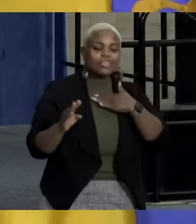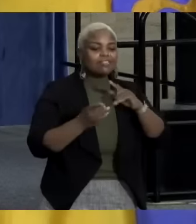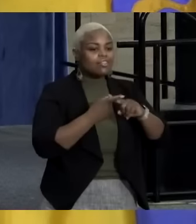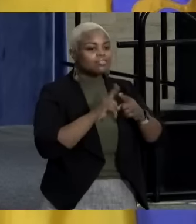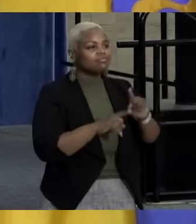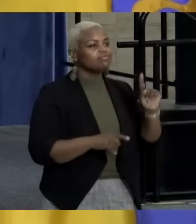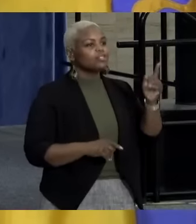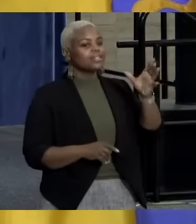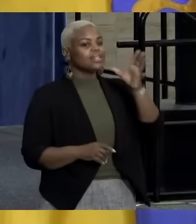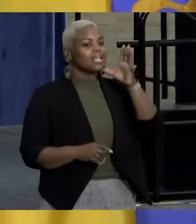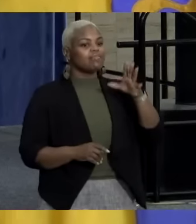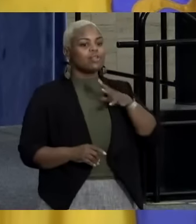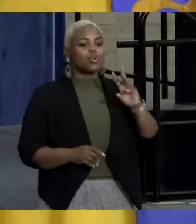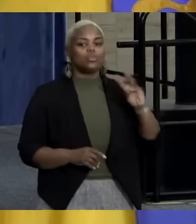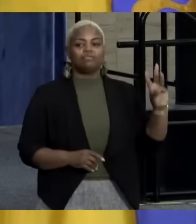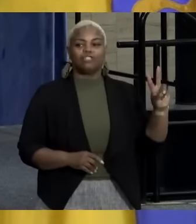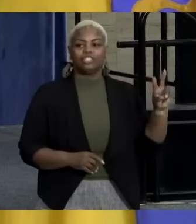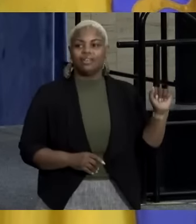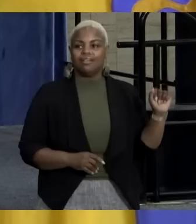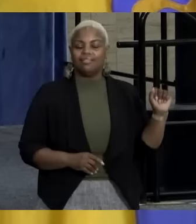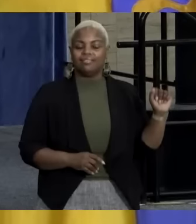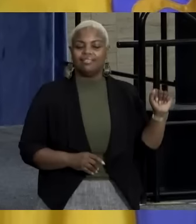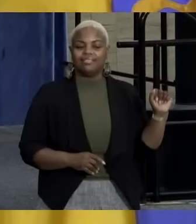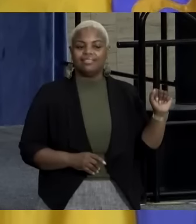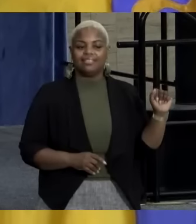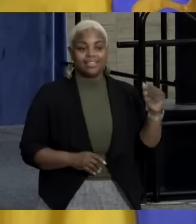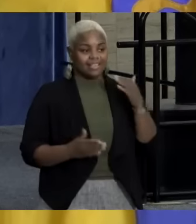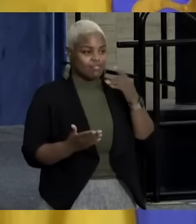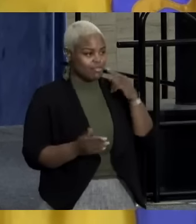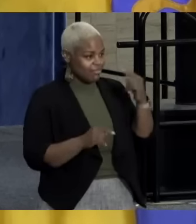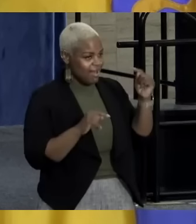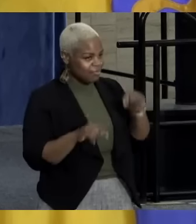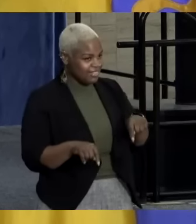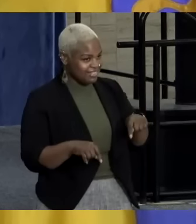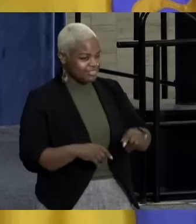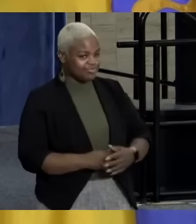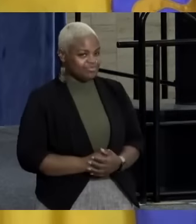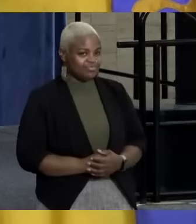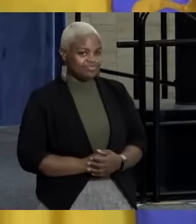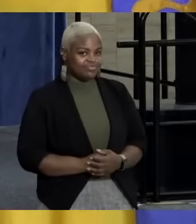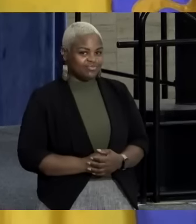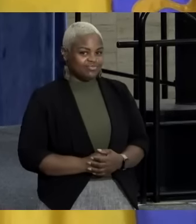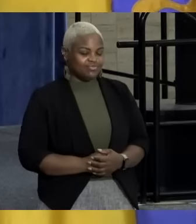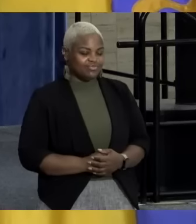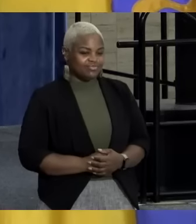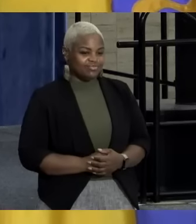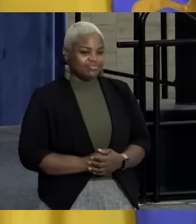Denise Morrissey, and thank you for being with us today. I also want to recognize my wife,